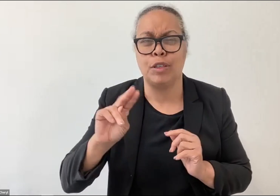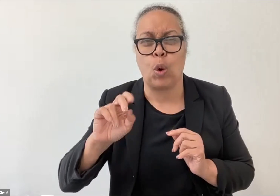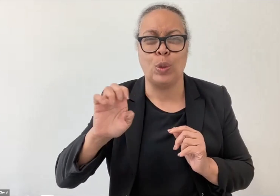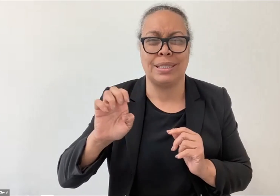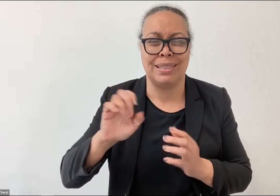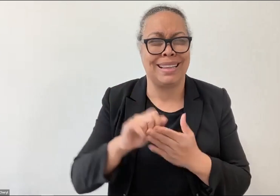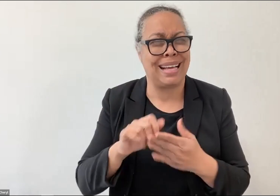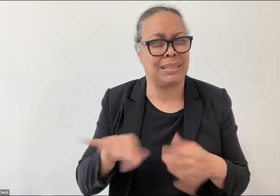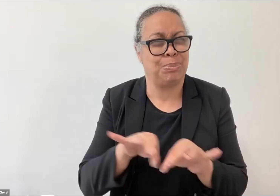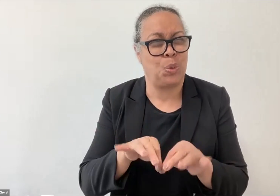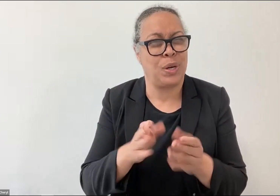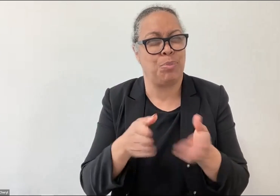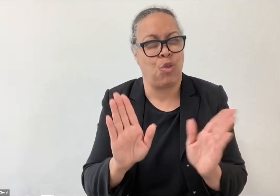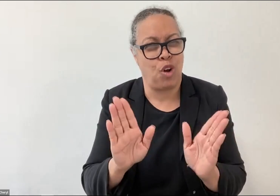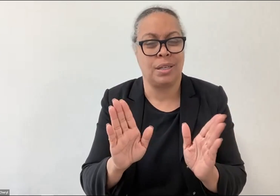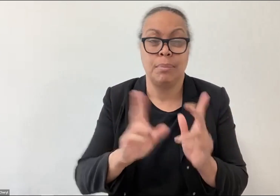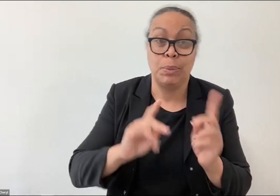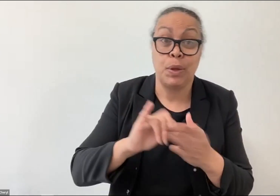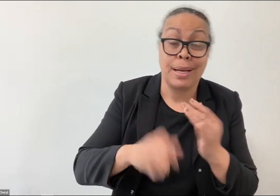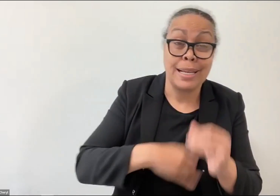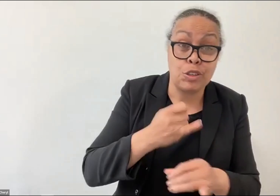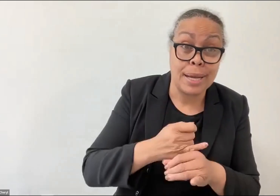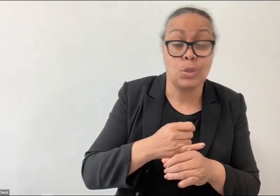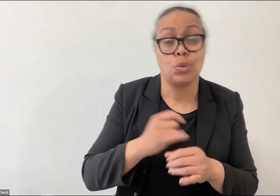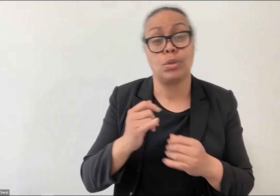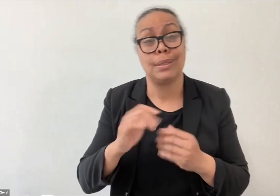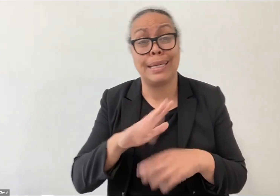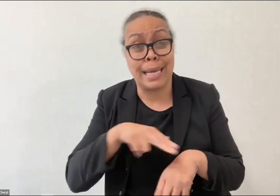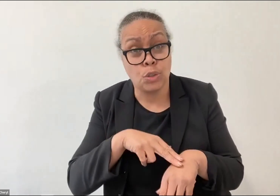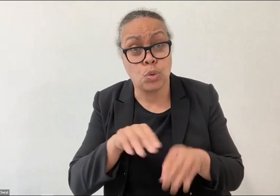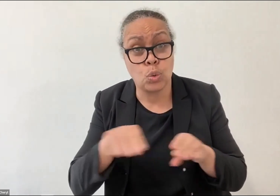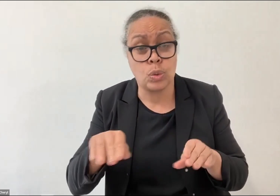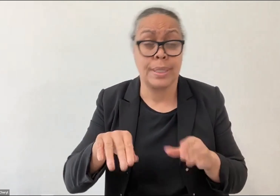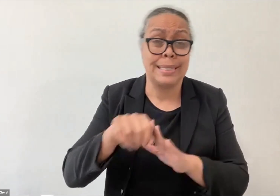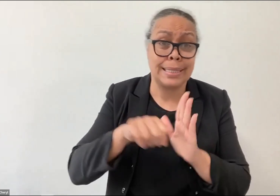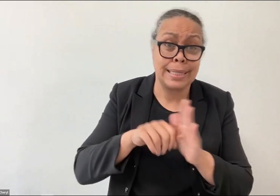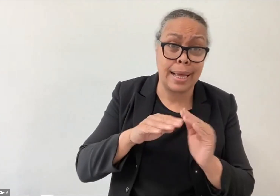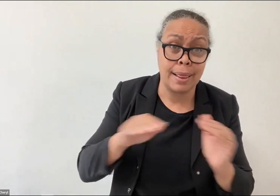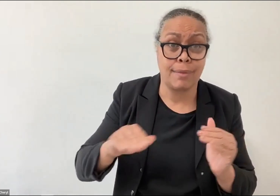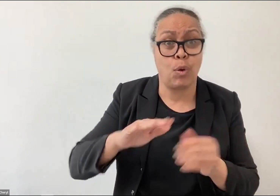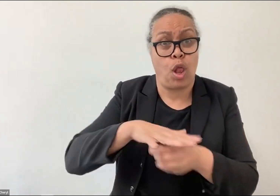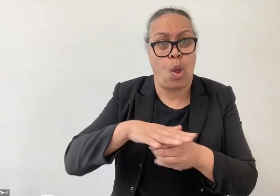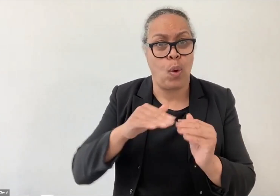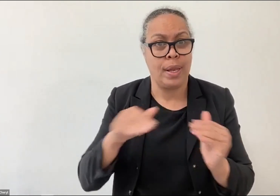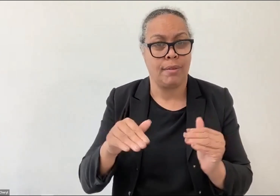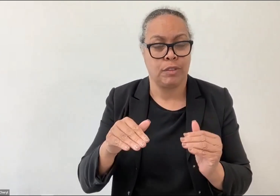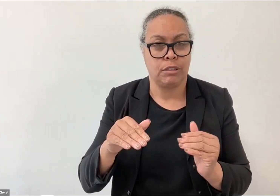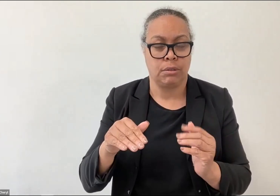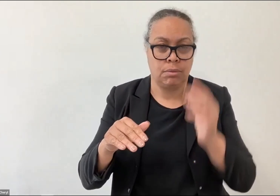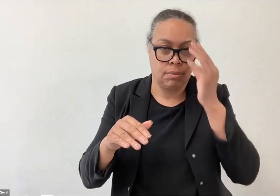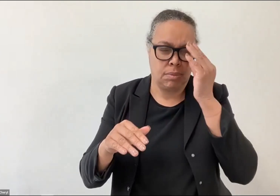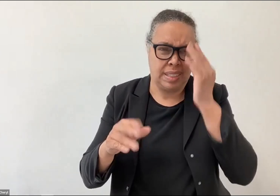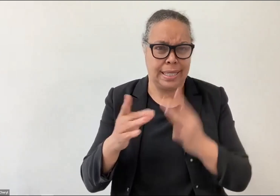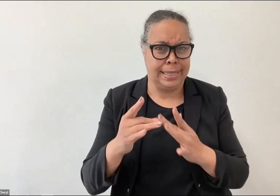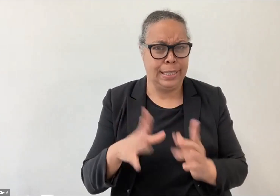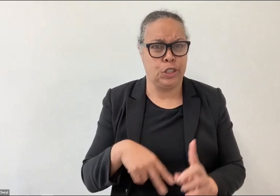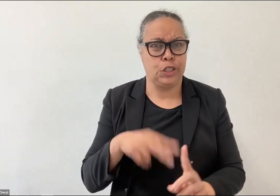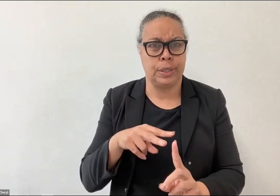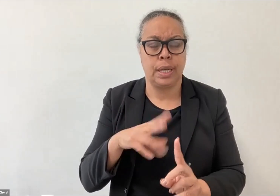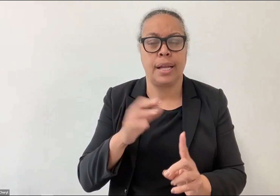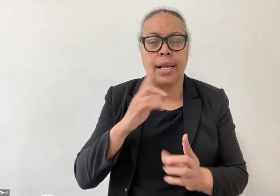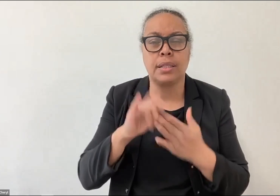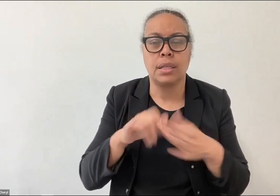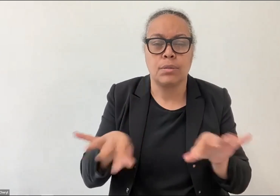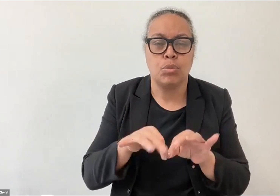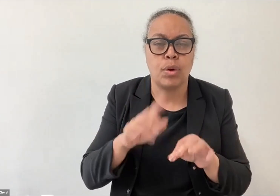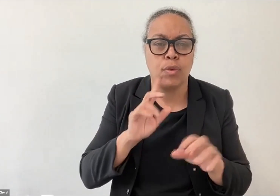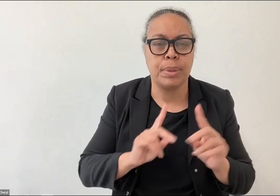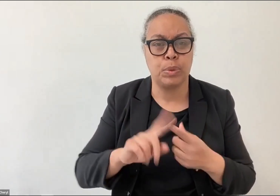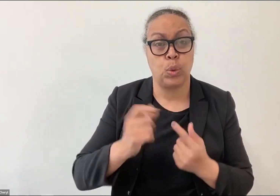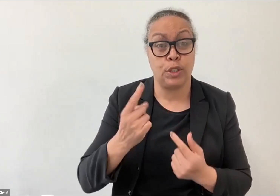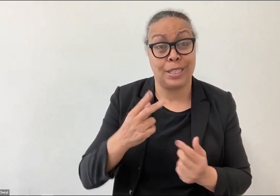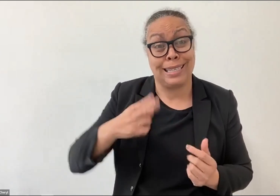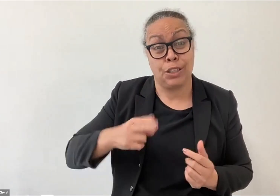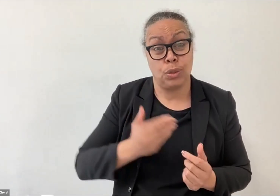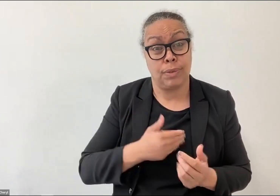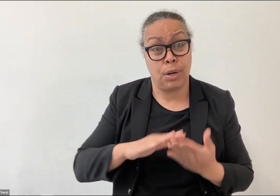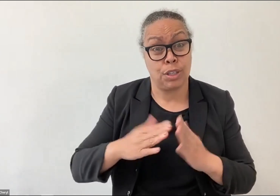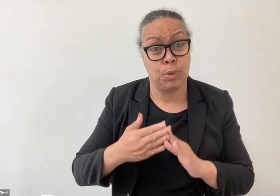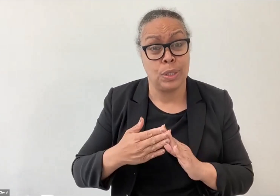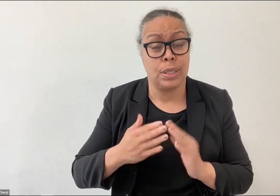So you have people who are national, international state and local and I also think that it's really important for people and understanding the history of our communities and different subject matters.